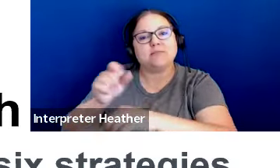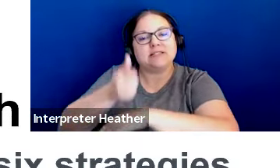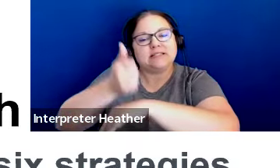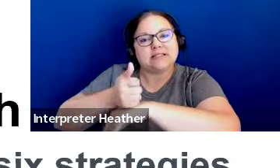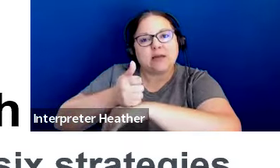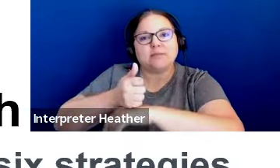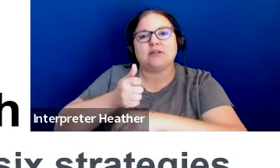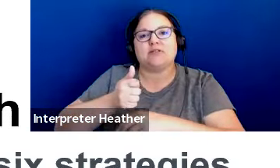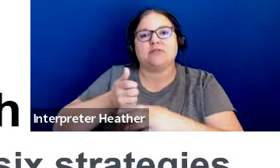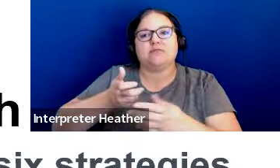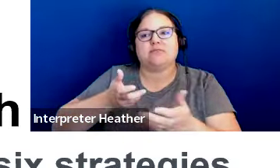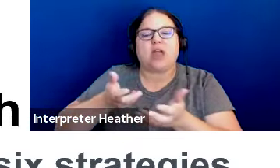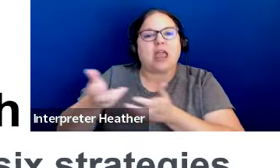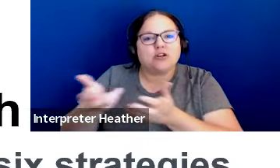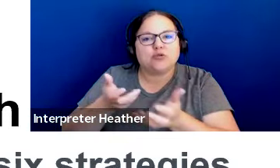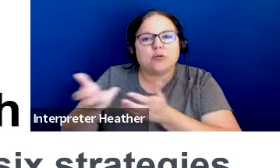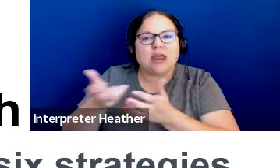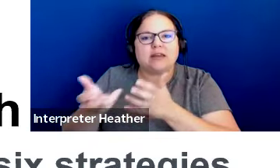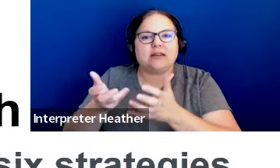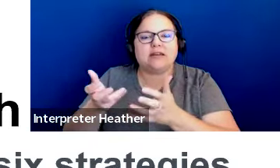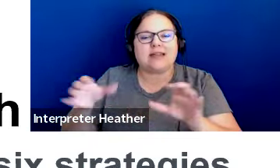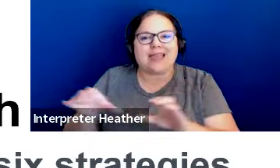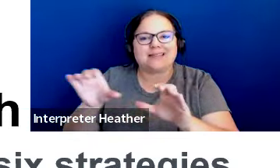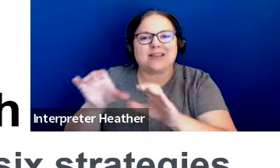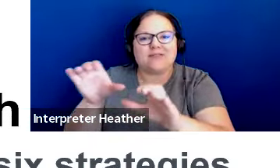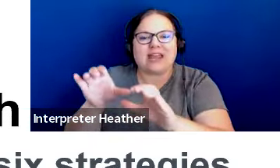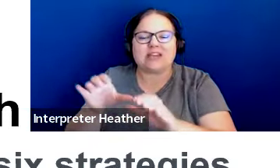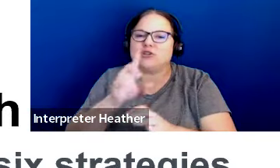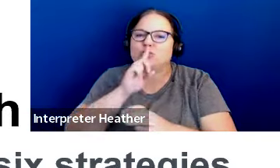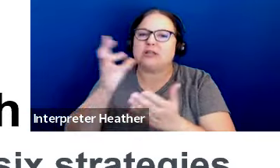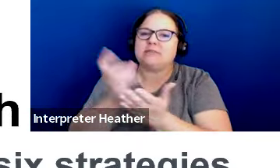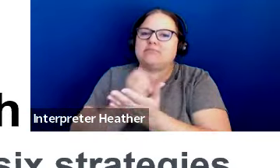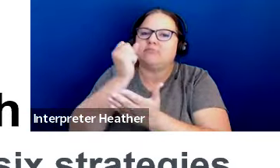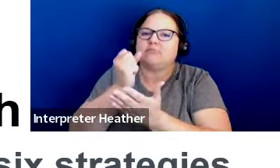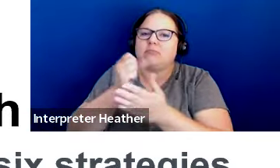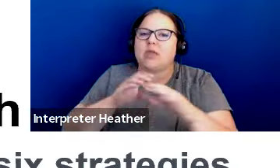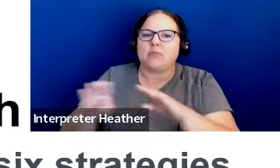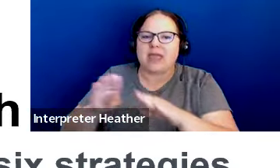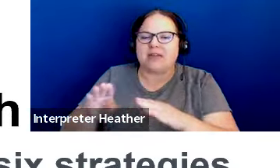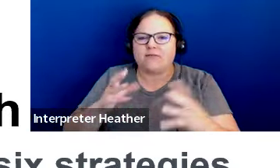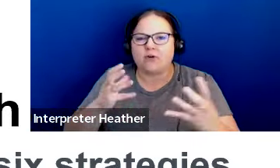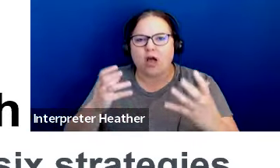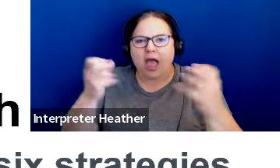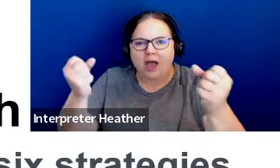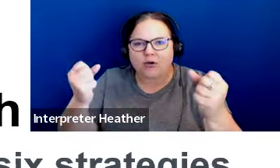integrated a set of activities, to really optimize the behavioral health for all children,